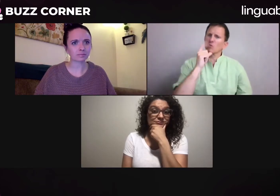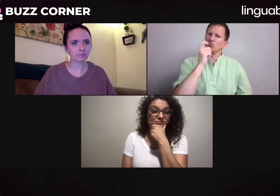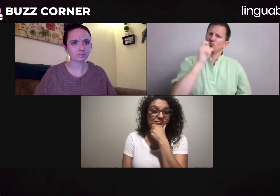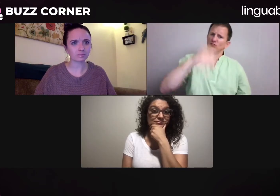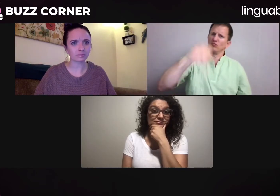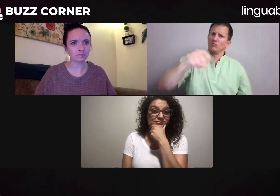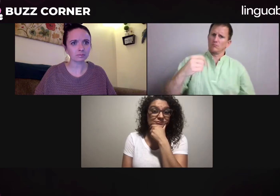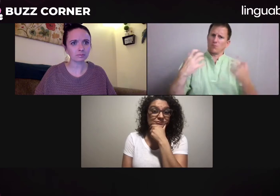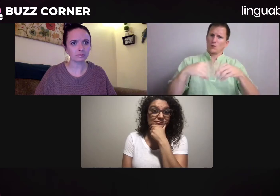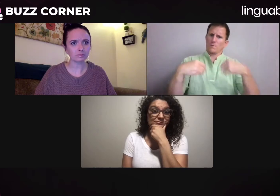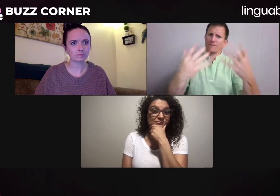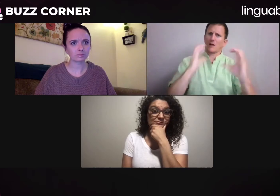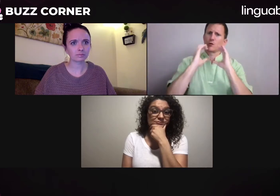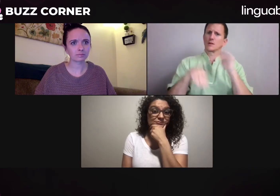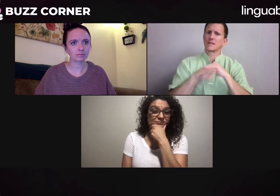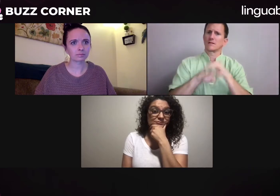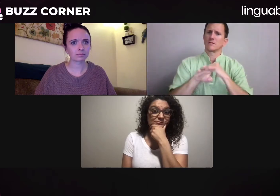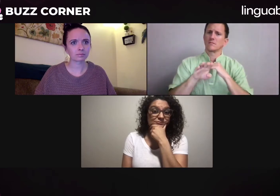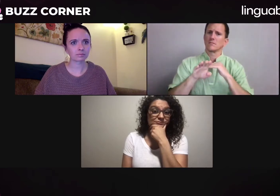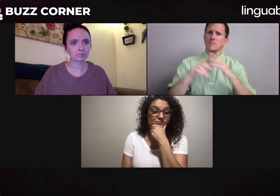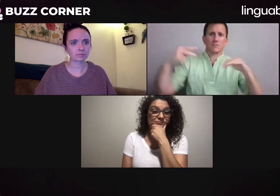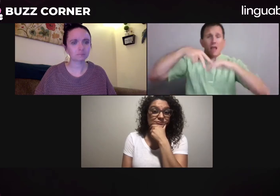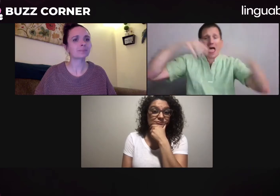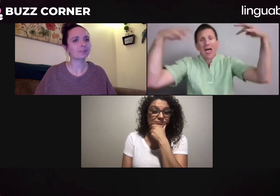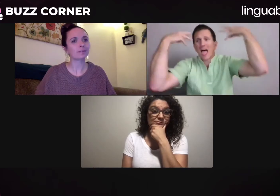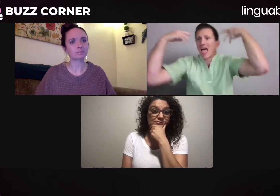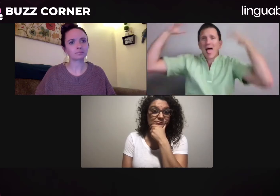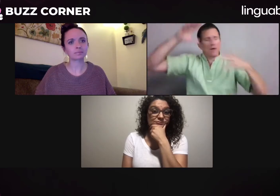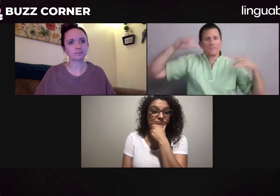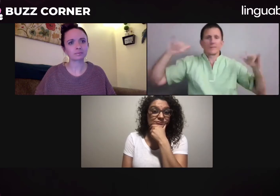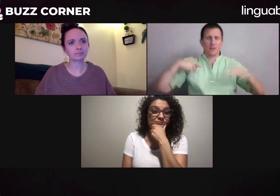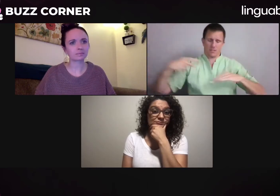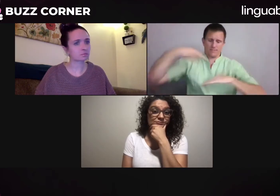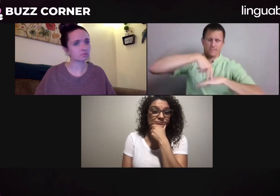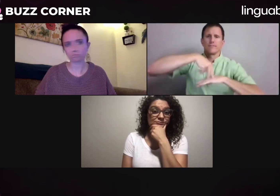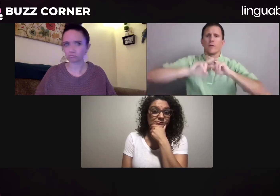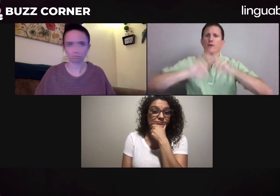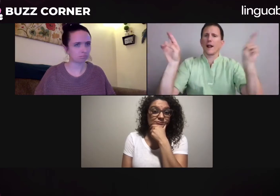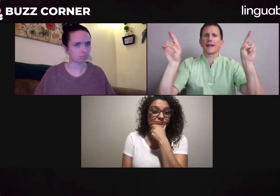I know that there are interpreters who want to provide communication access. They're not up there